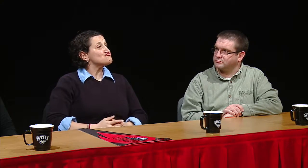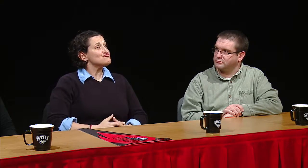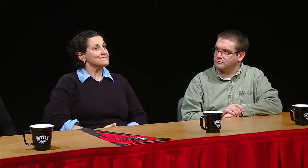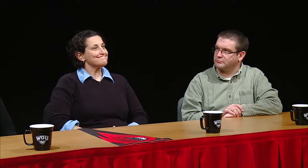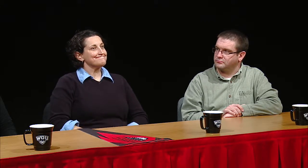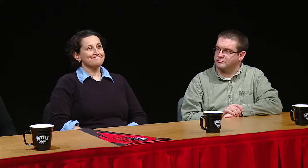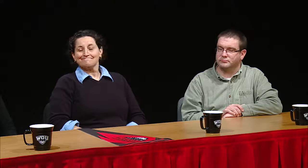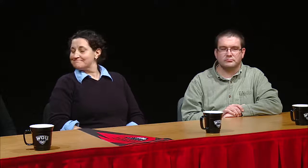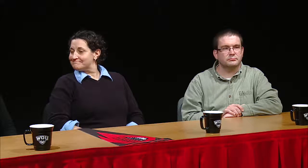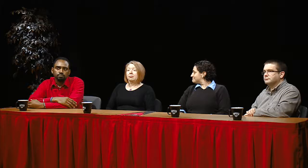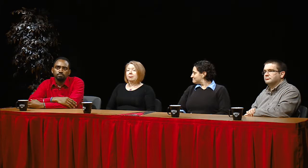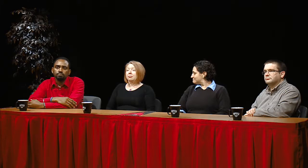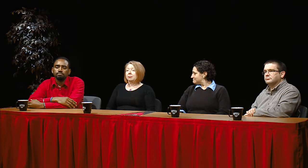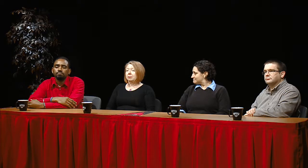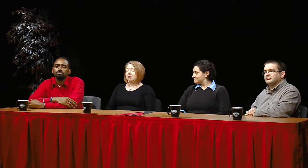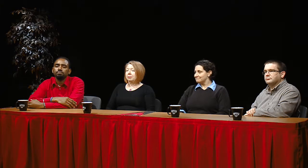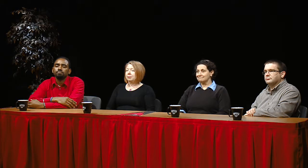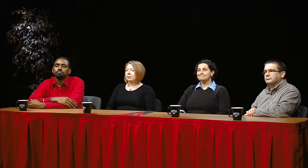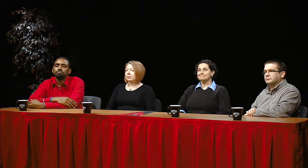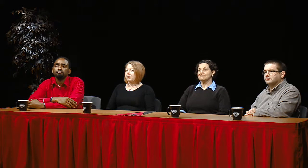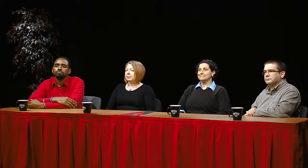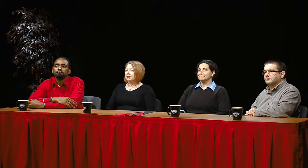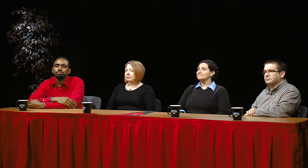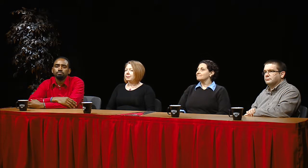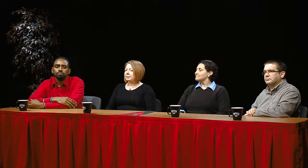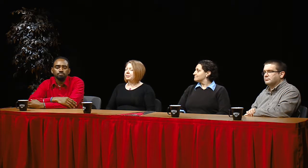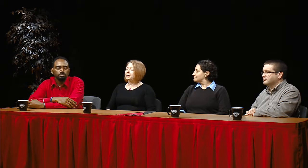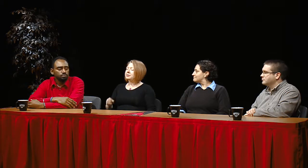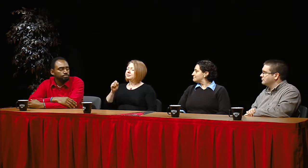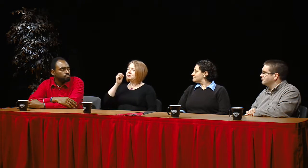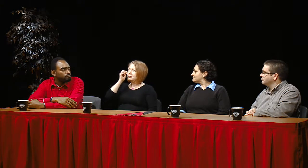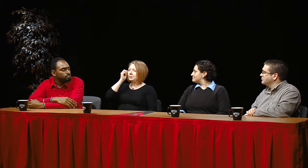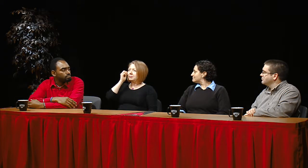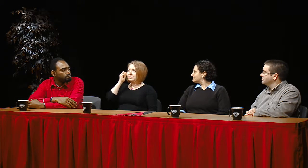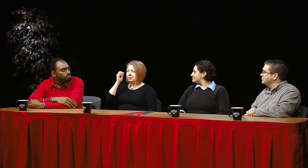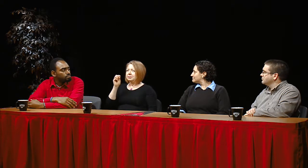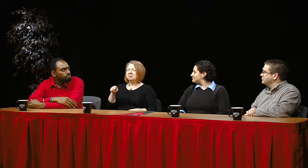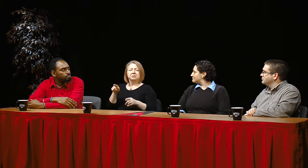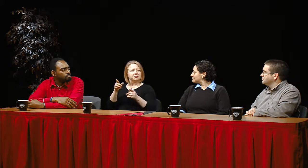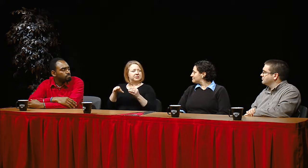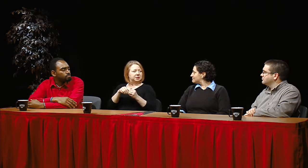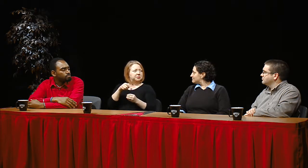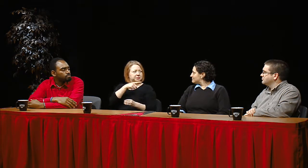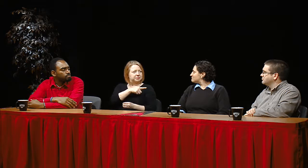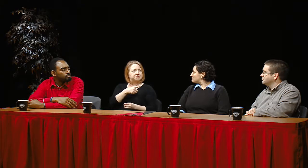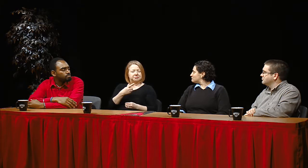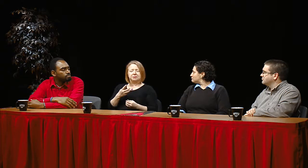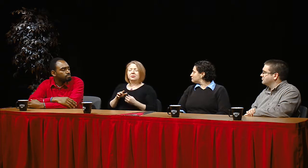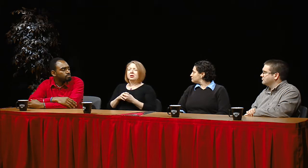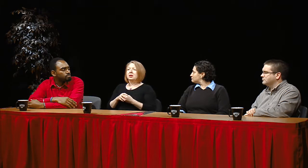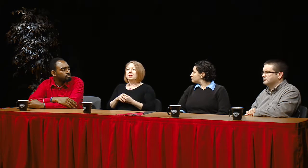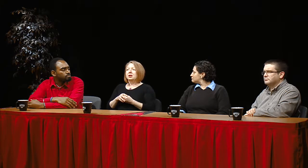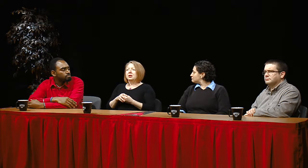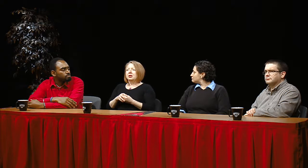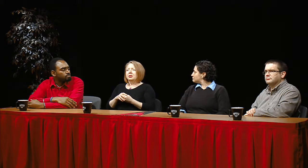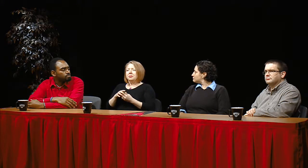but it was tedious work, for sure; it really was. Yeah, see, I don't know if I would have fallen in love